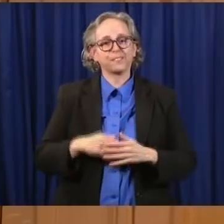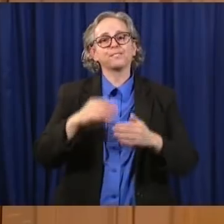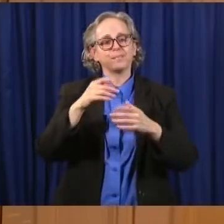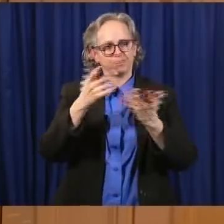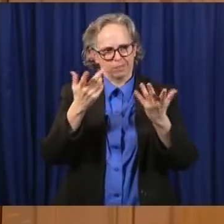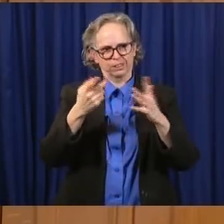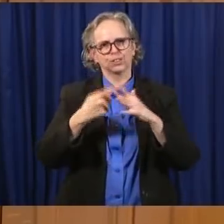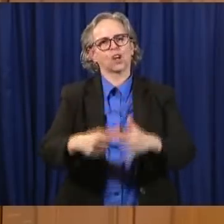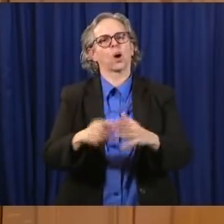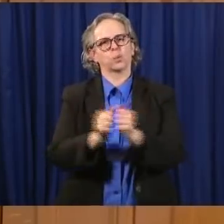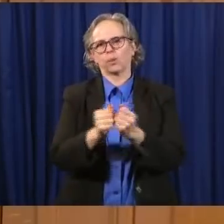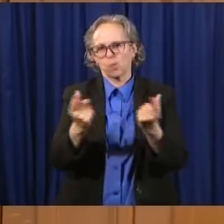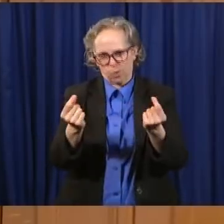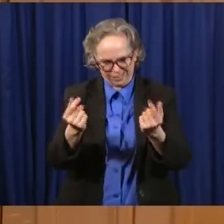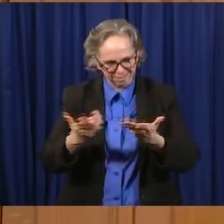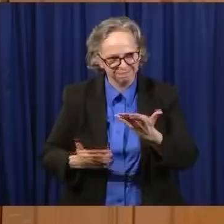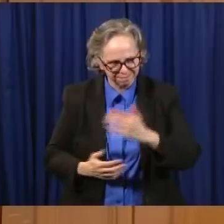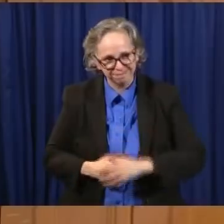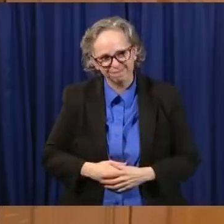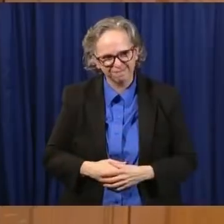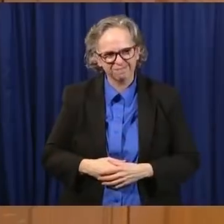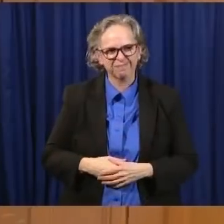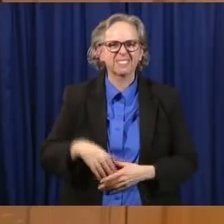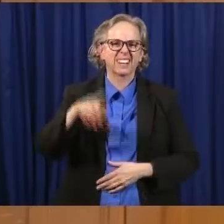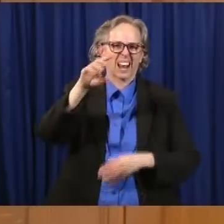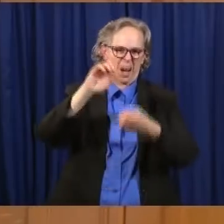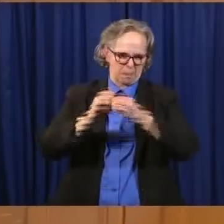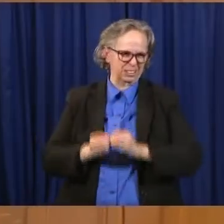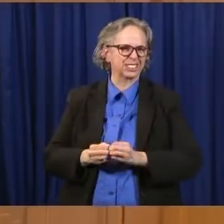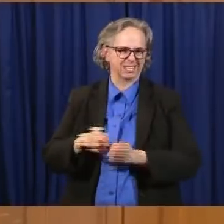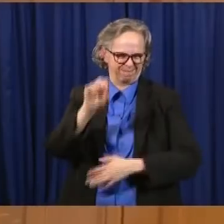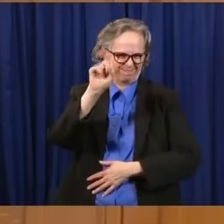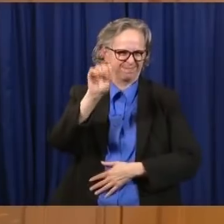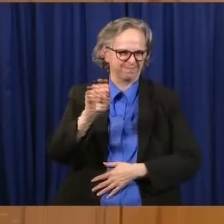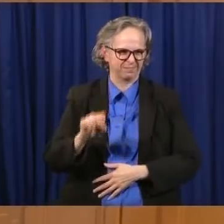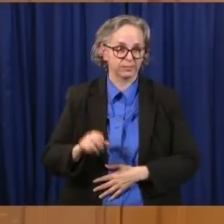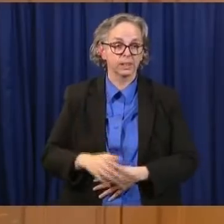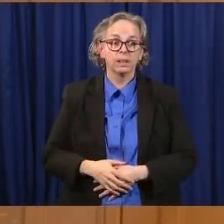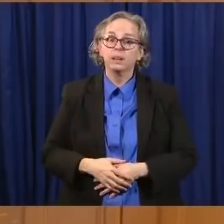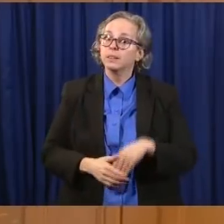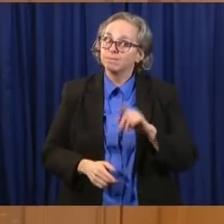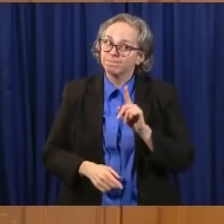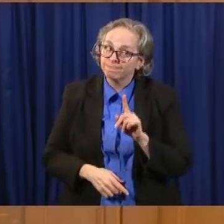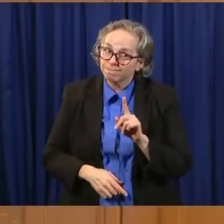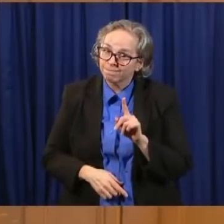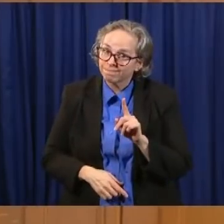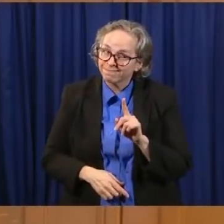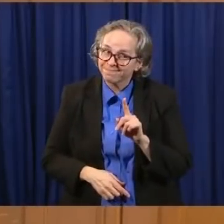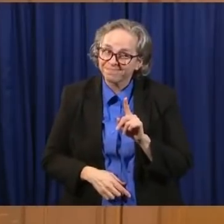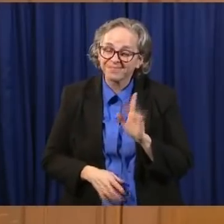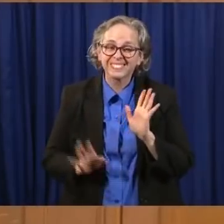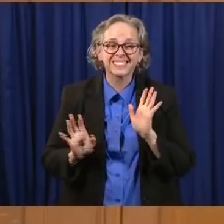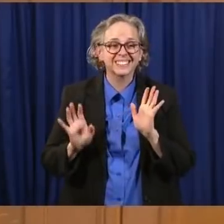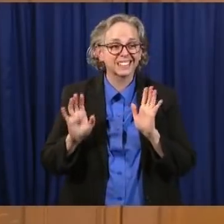GOOD AFTERNOON EVERYONE. I AM BUSY TAKING US OVER HERE. SO TO BEGIN WITH, WE ARE GOING TO START OUT TODAY ONCE AGAIN